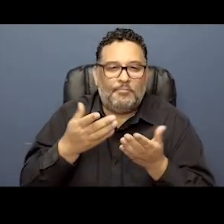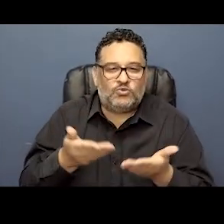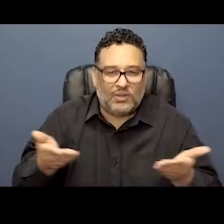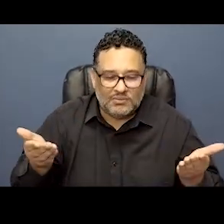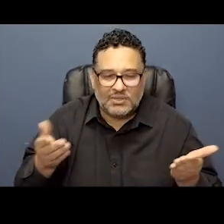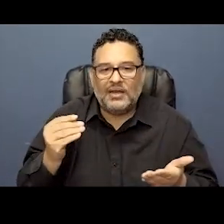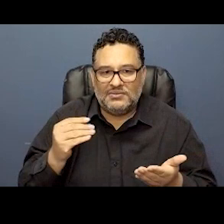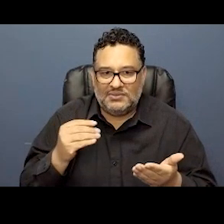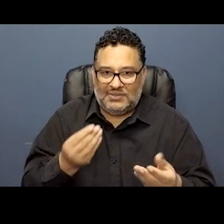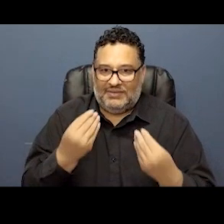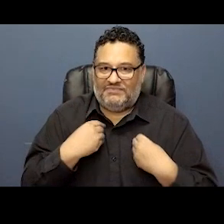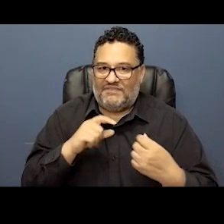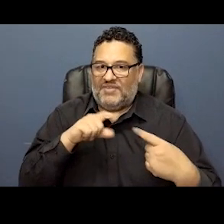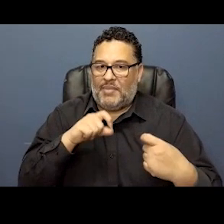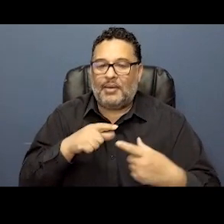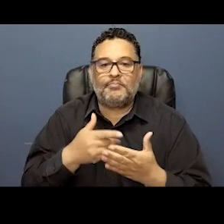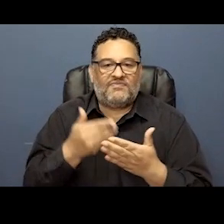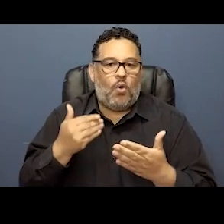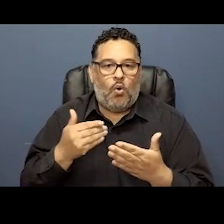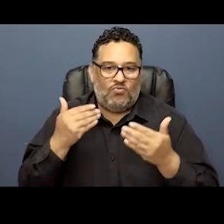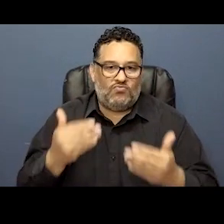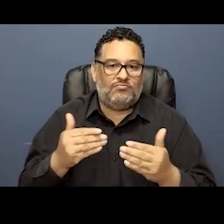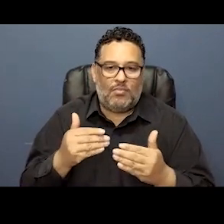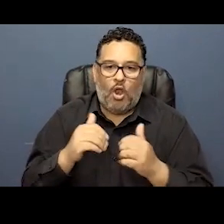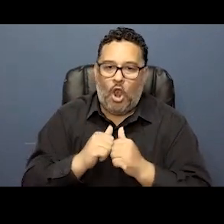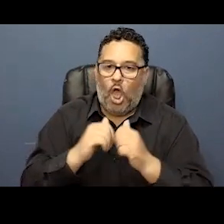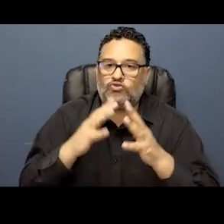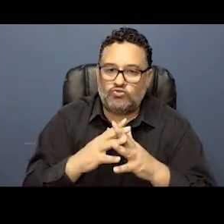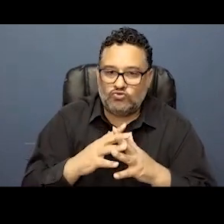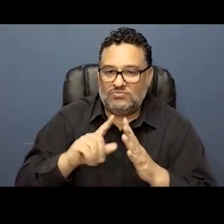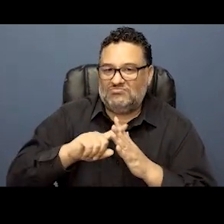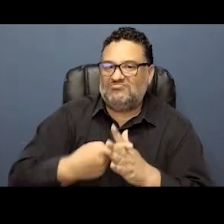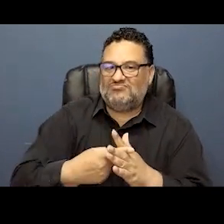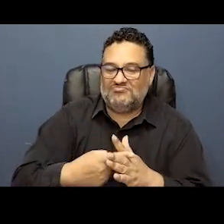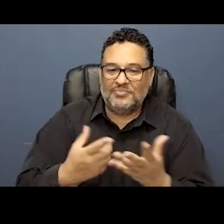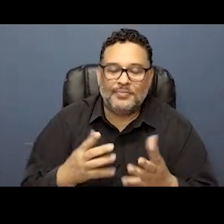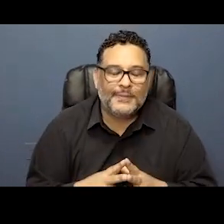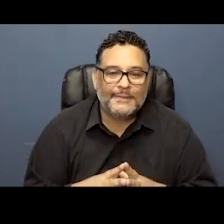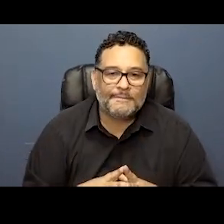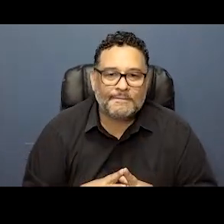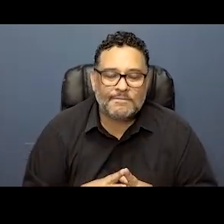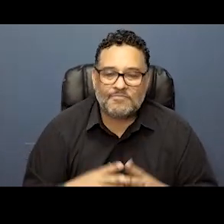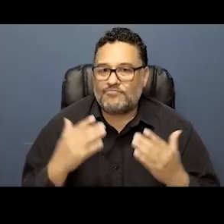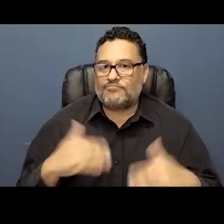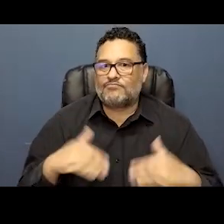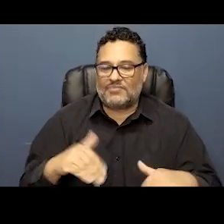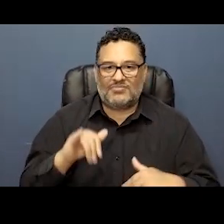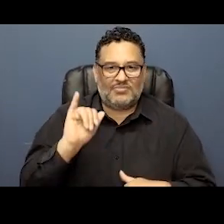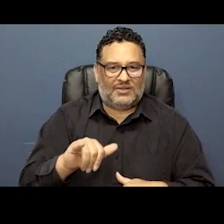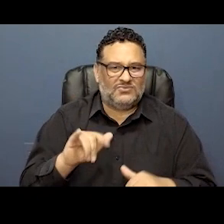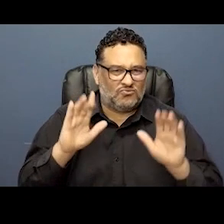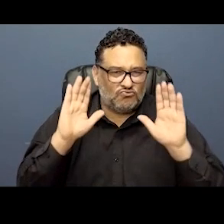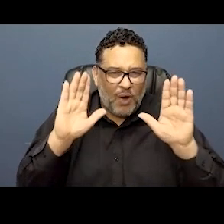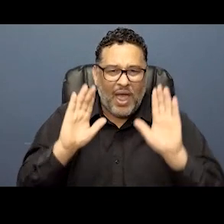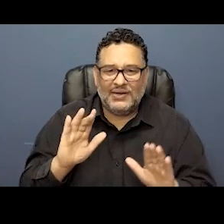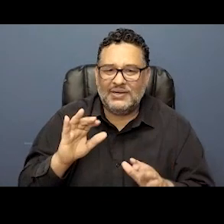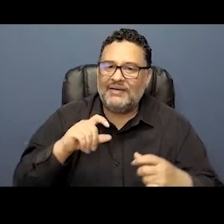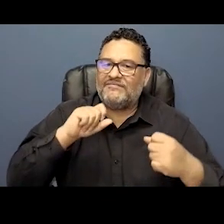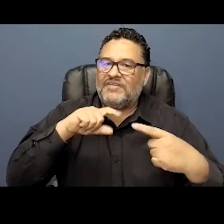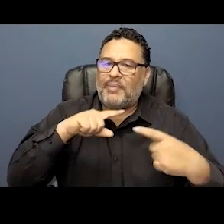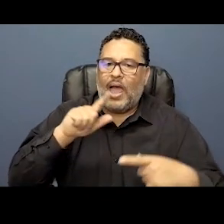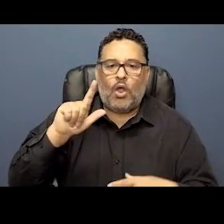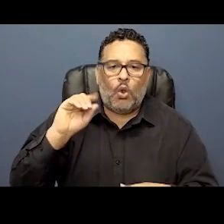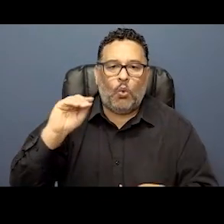to provide feedback prior to launching them. [Alex] That’s a great feedback loop. What are